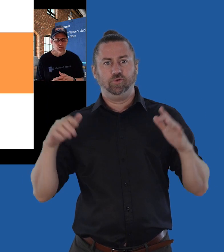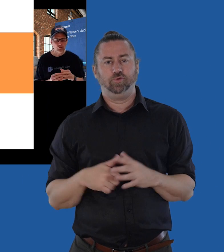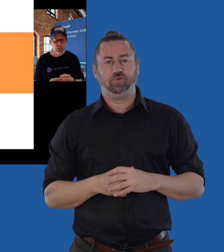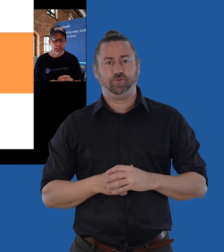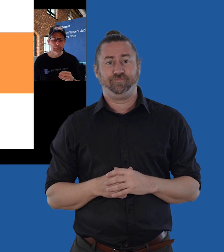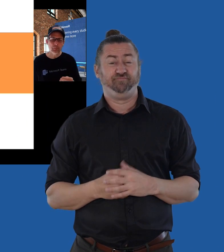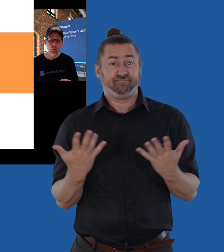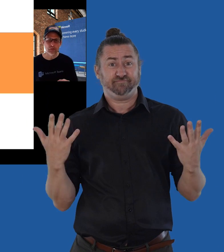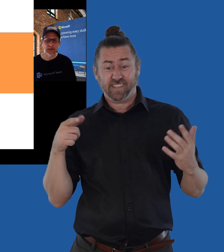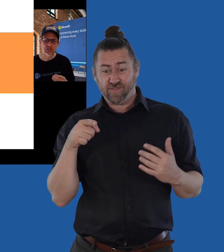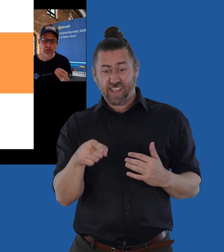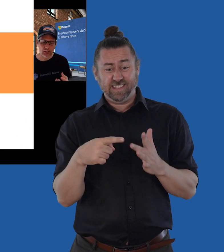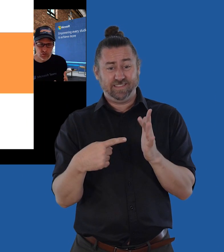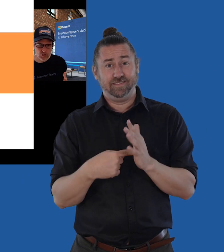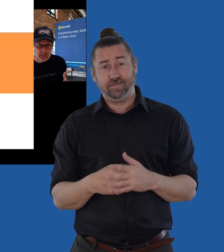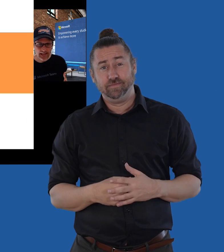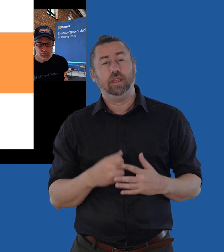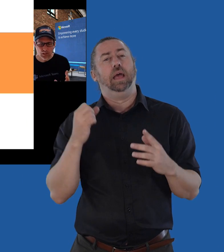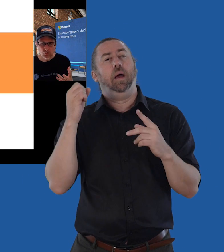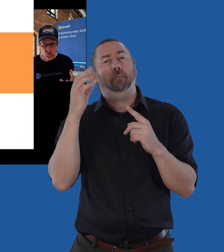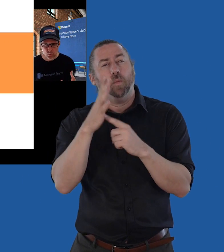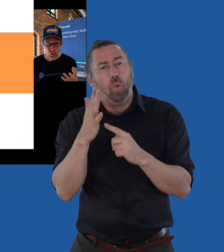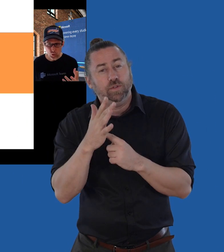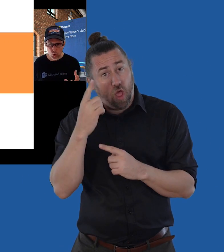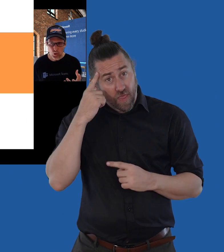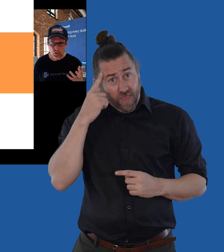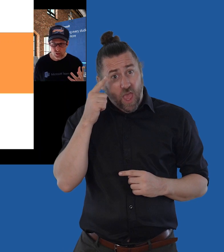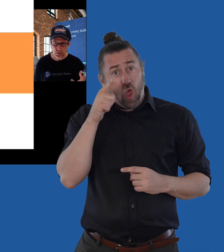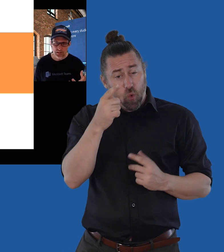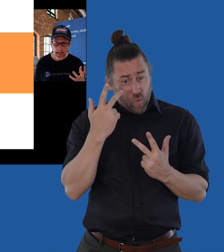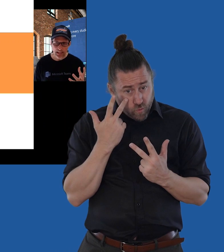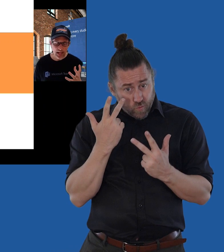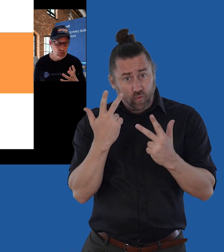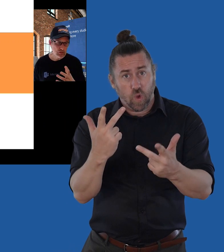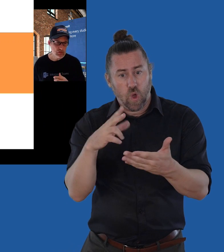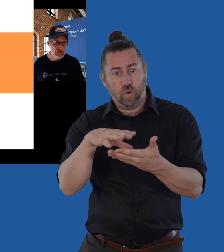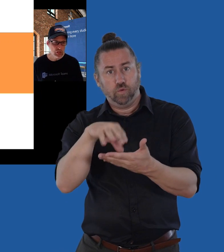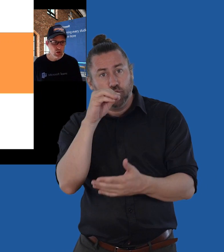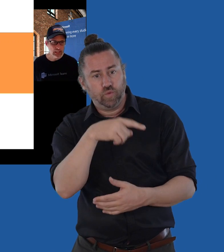and it's really important that you introduce that to your students, and also to your colleagues.